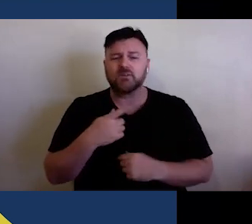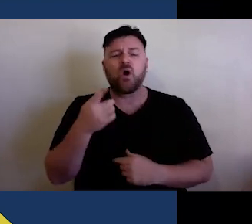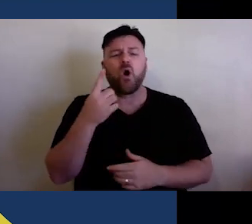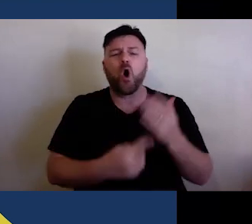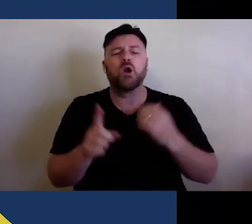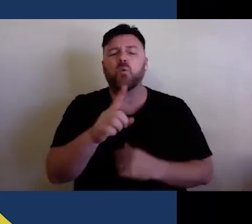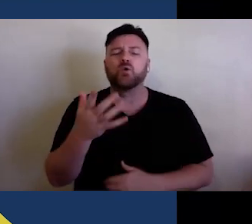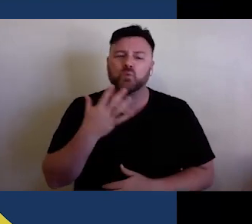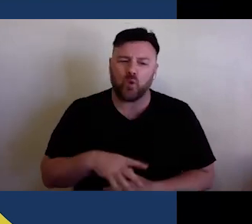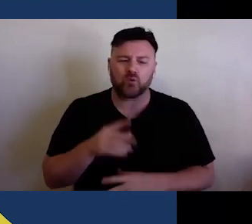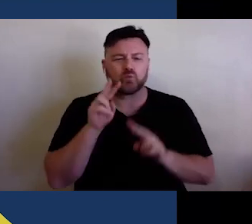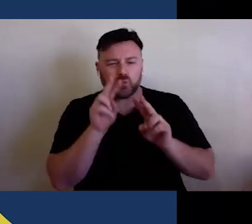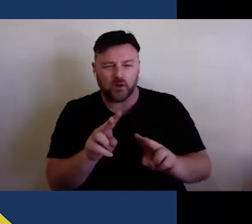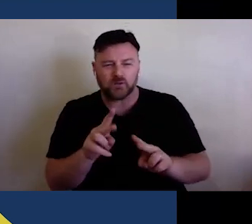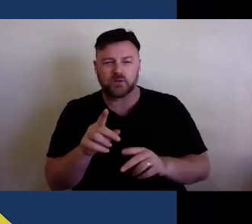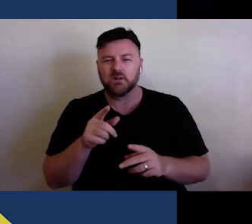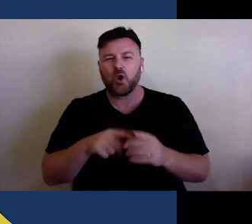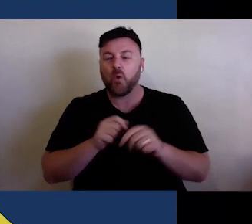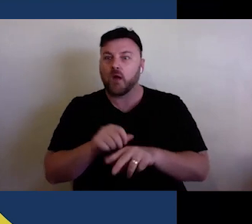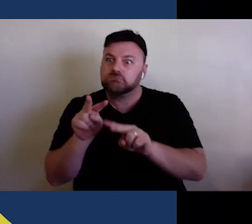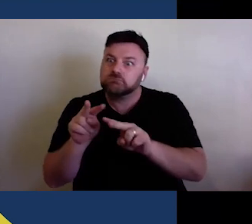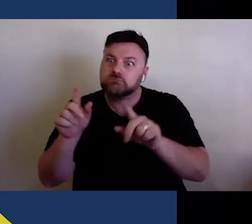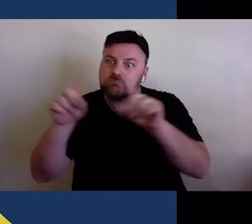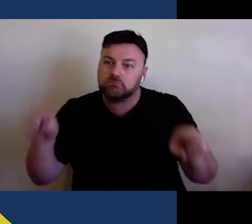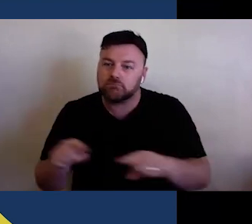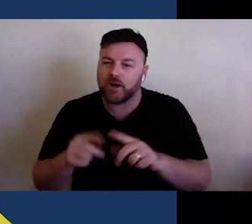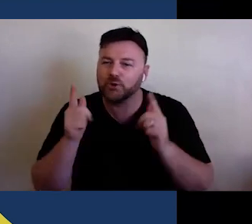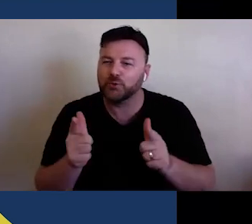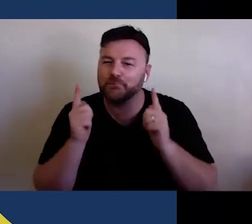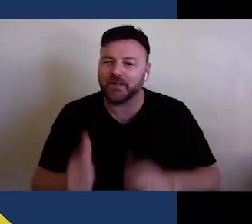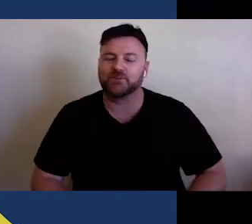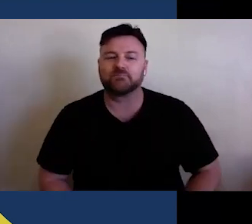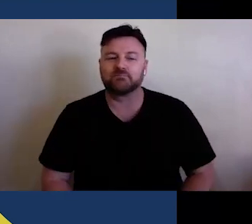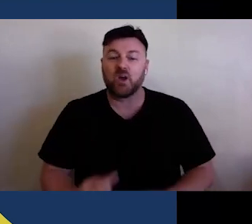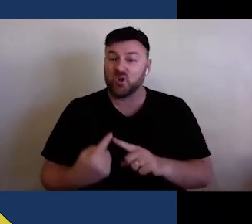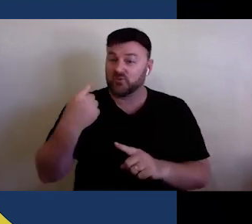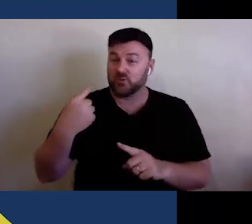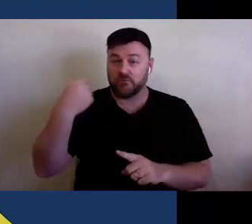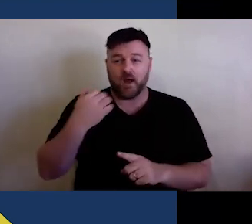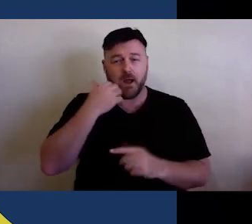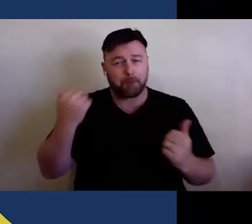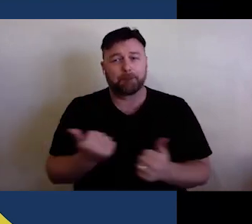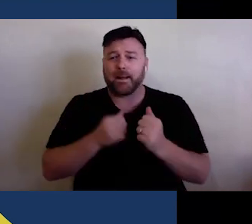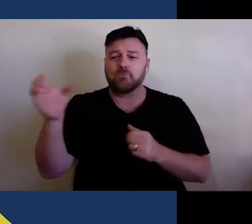so far. Today is no different. We look forward to continue learning